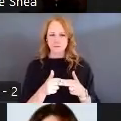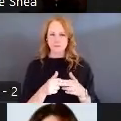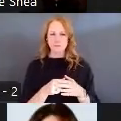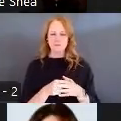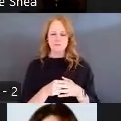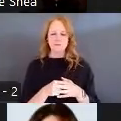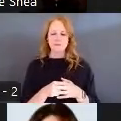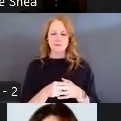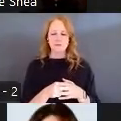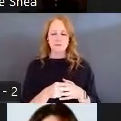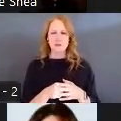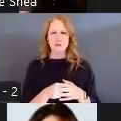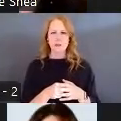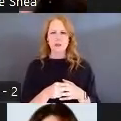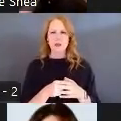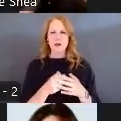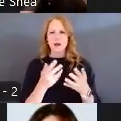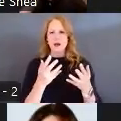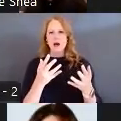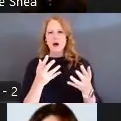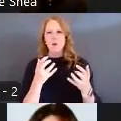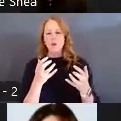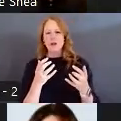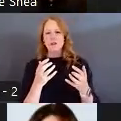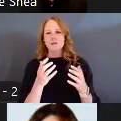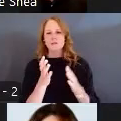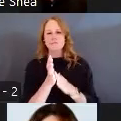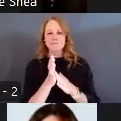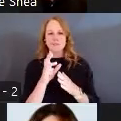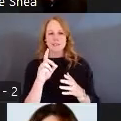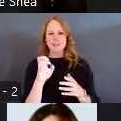So, just uh want to shout out our DETAC, the disability employment technical assistance center,